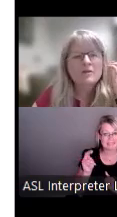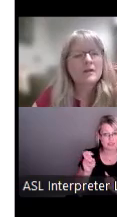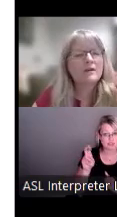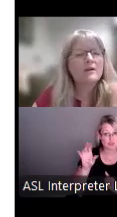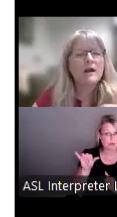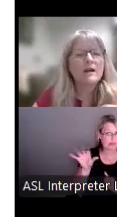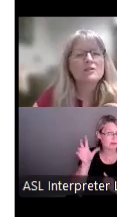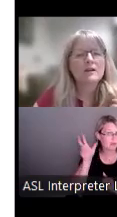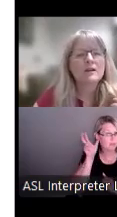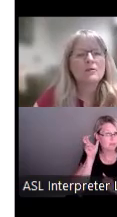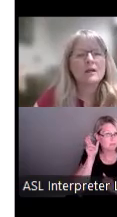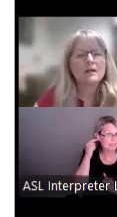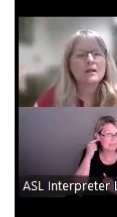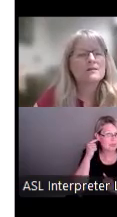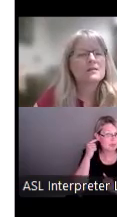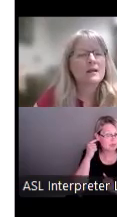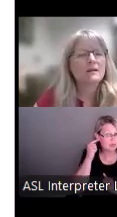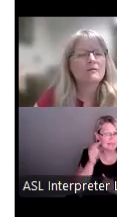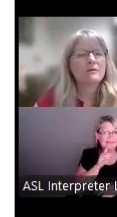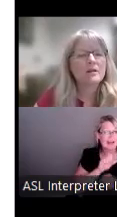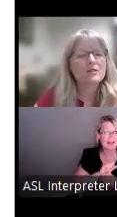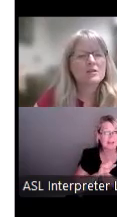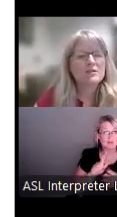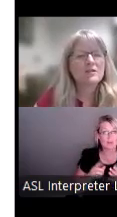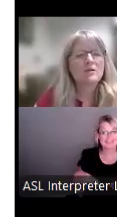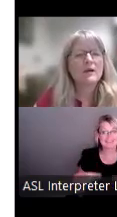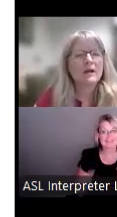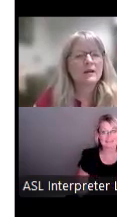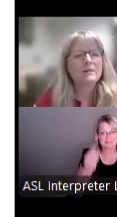your ear actually are what gives that information to your brain